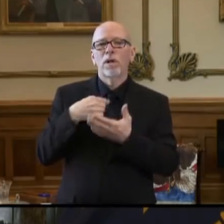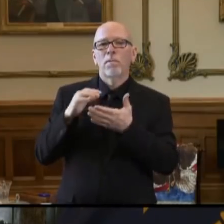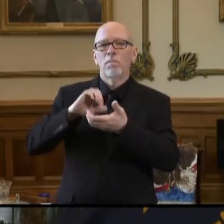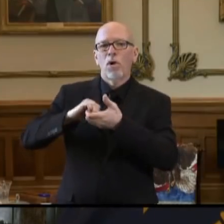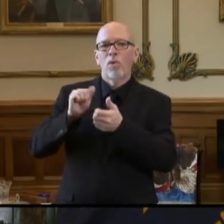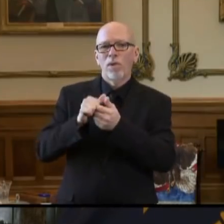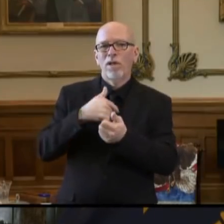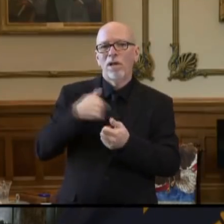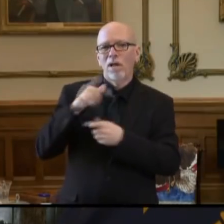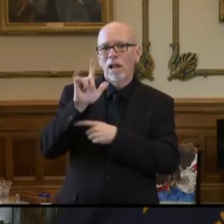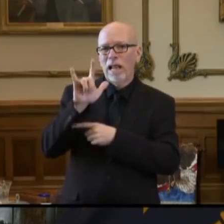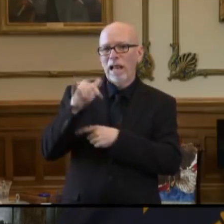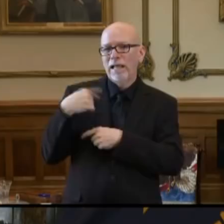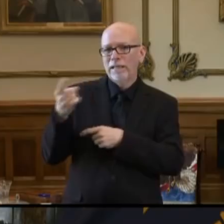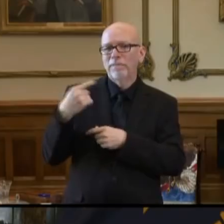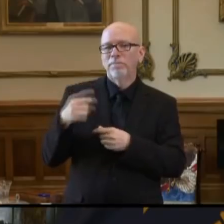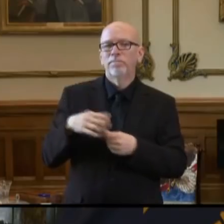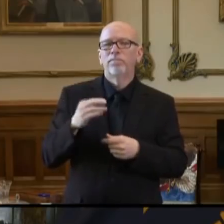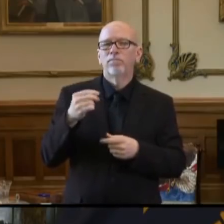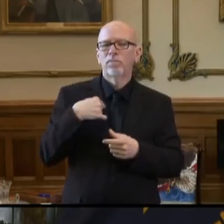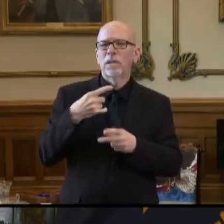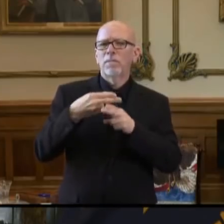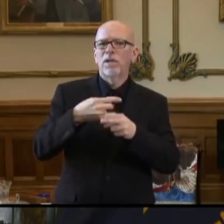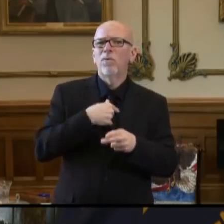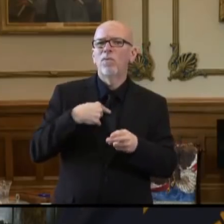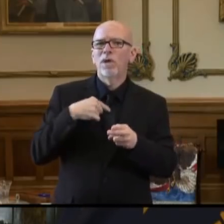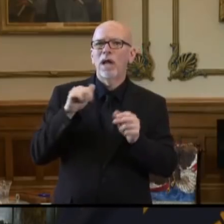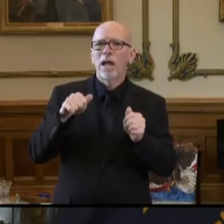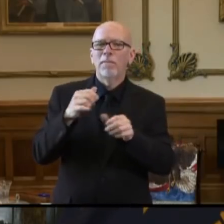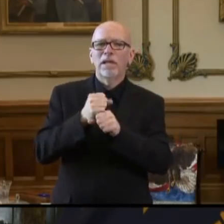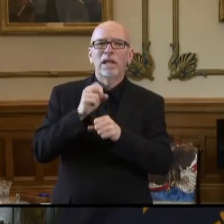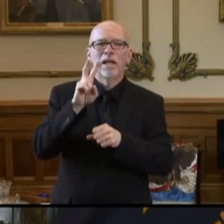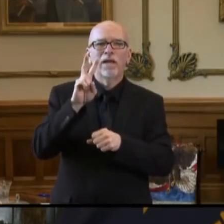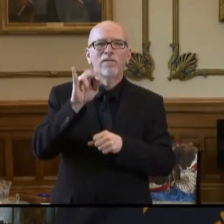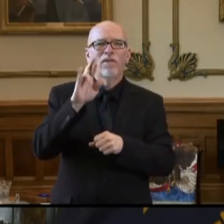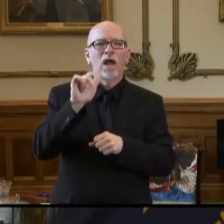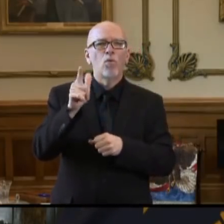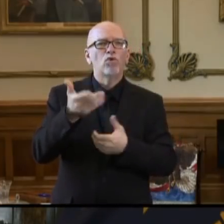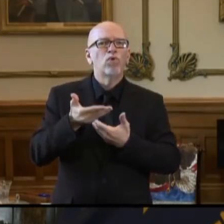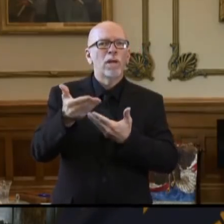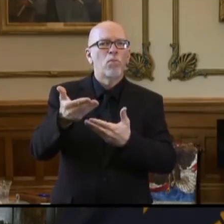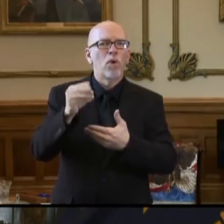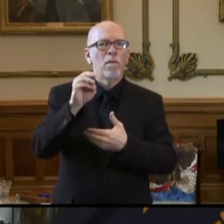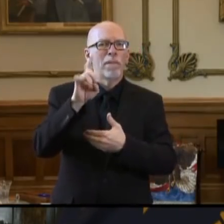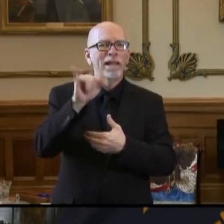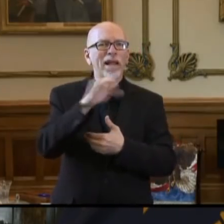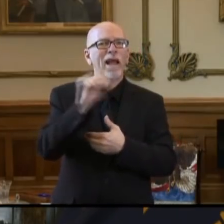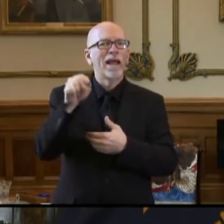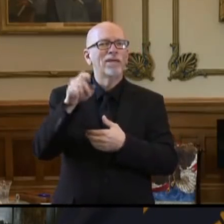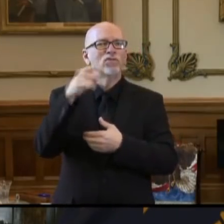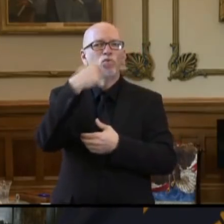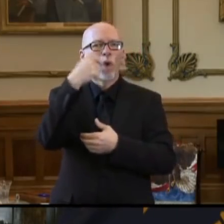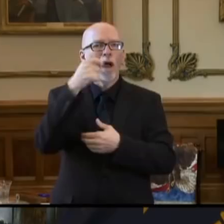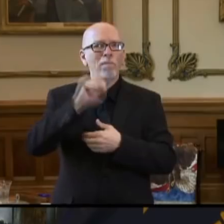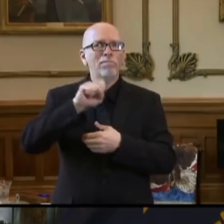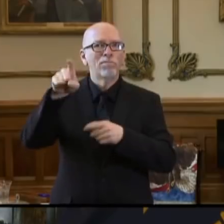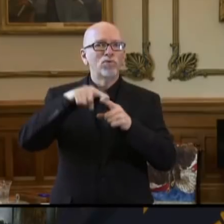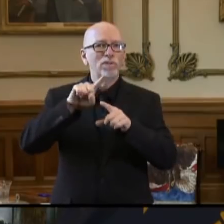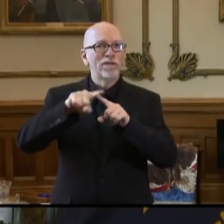SPECIFICALLY TO THE ABILITY TO HAVE VIRAL SWABS AND TRANSPORT MEDIA, LILY HAS ALSO BEEN PARTNERING WITH US ON THAT AND